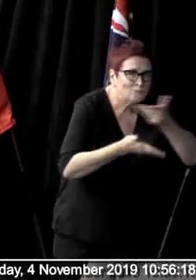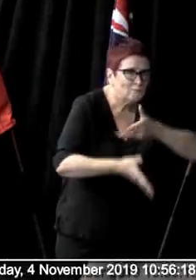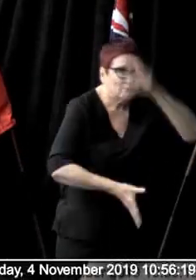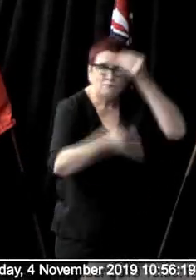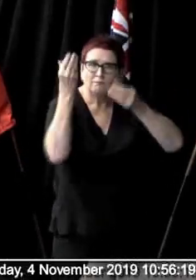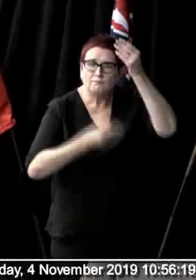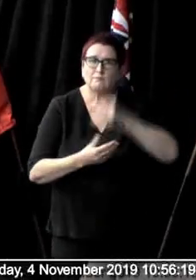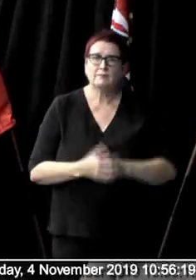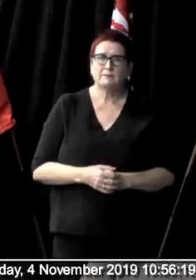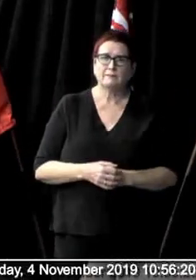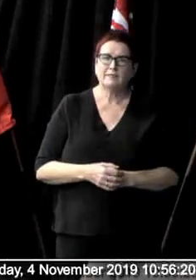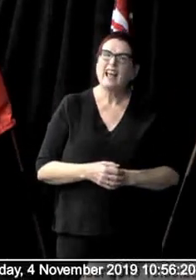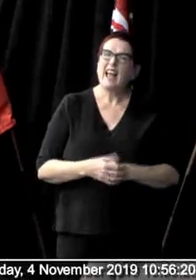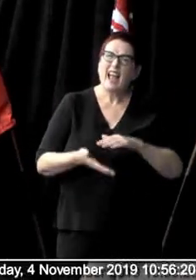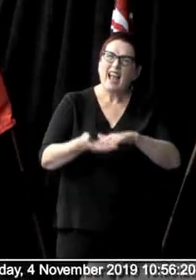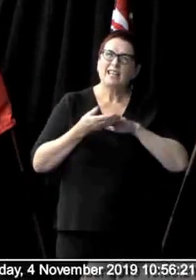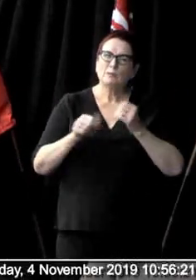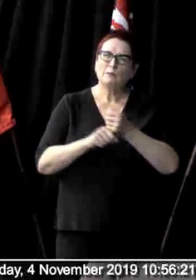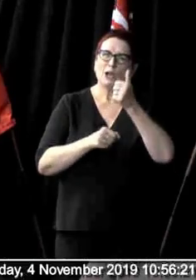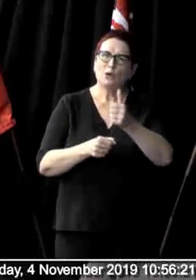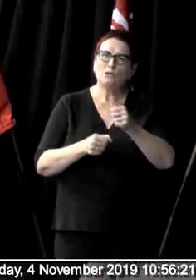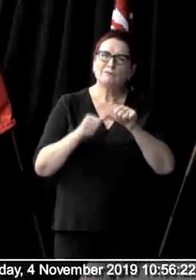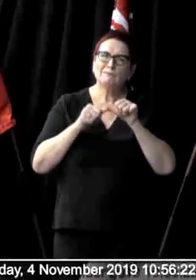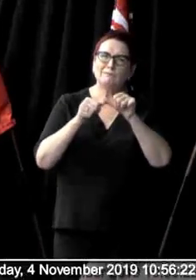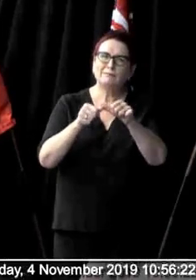for lifelong friendships and support networks.